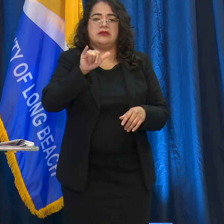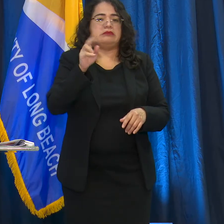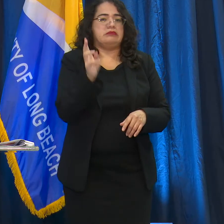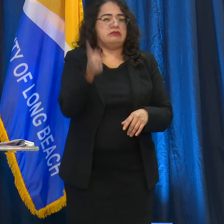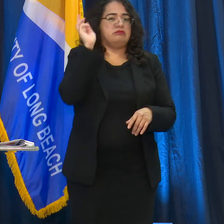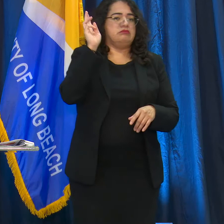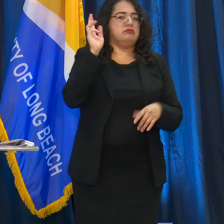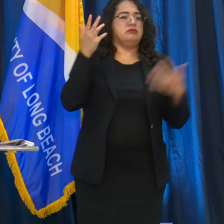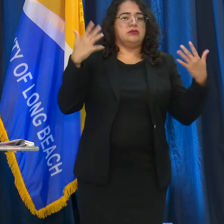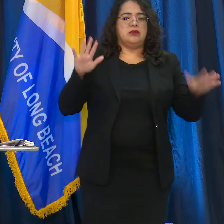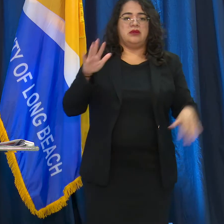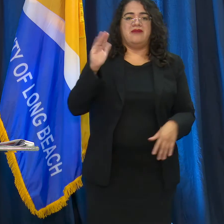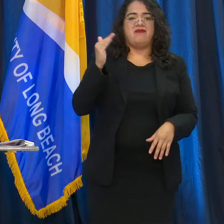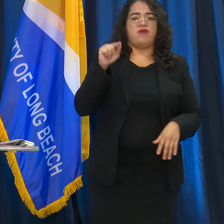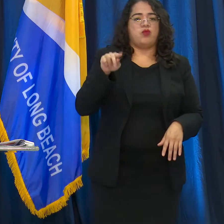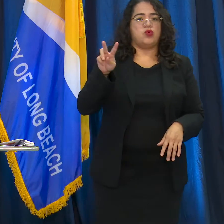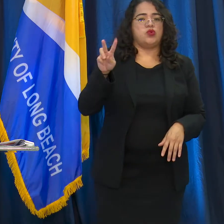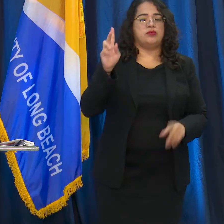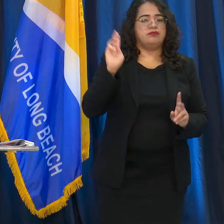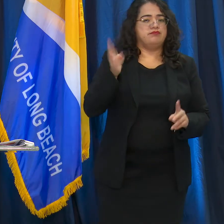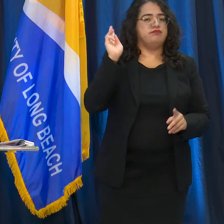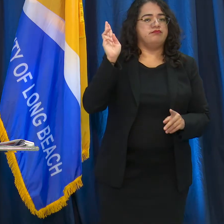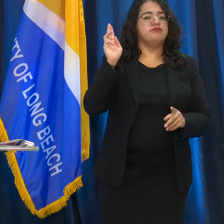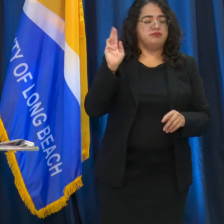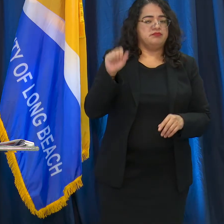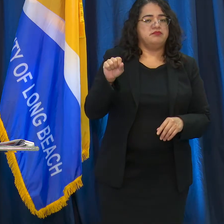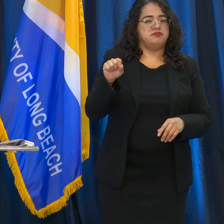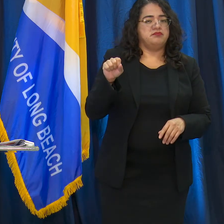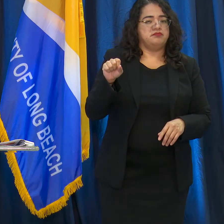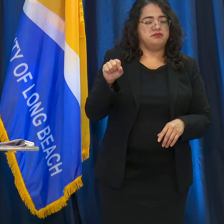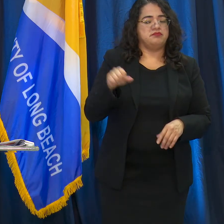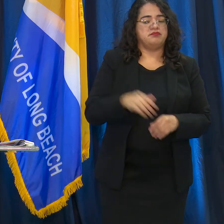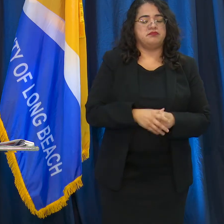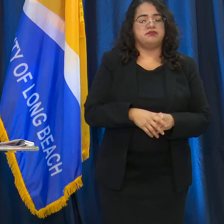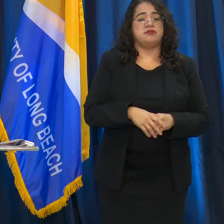since we entered into the pandemic. Our lowest,